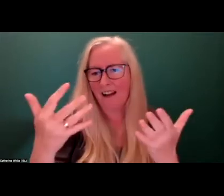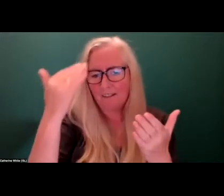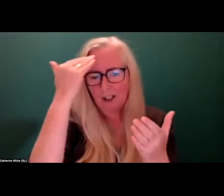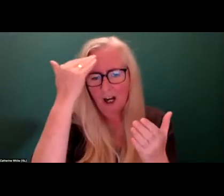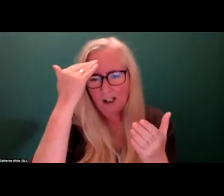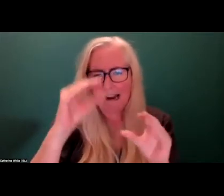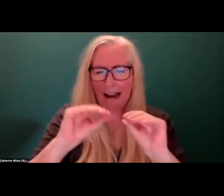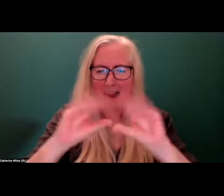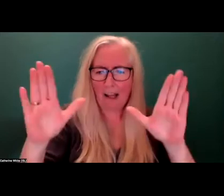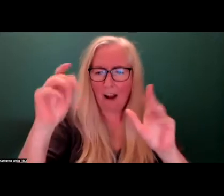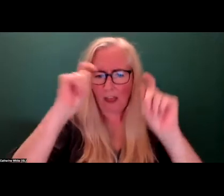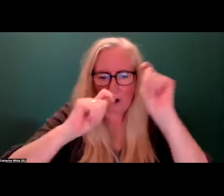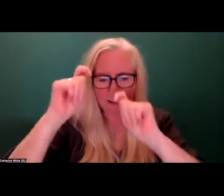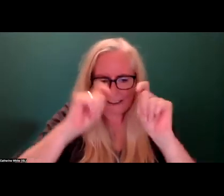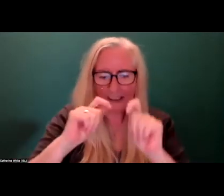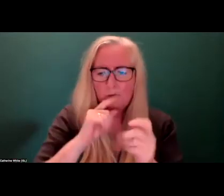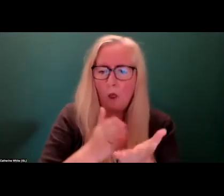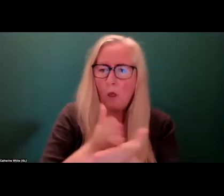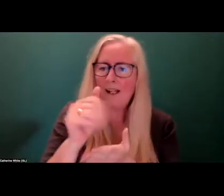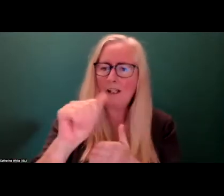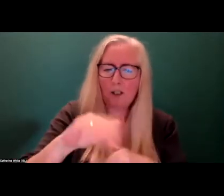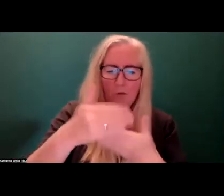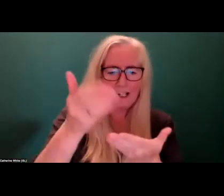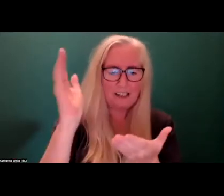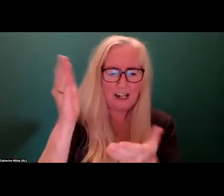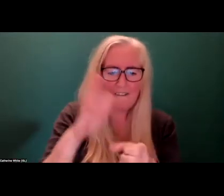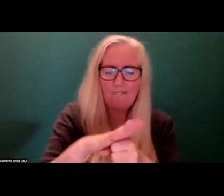knowledge and clarity of thought was expressed in his presentation for the